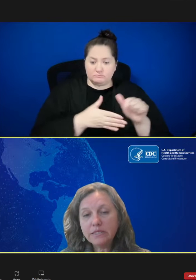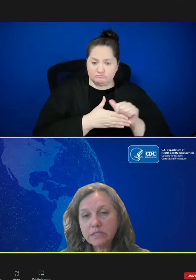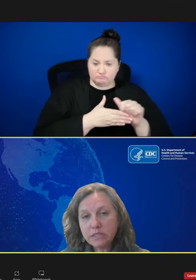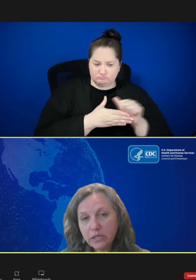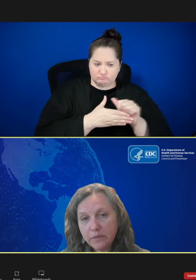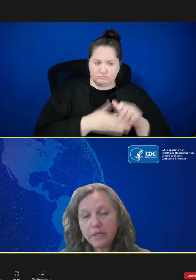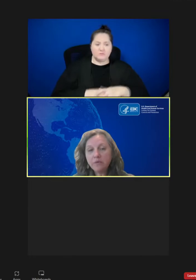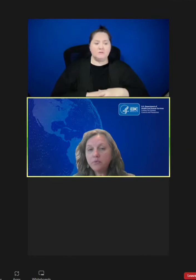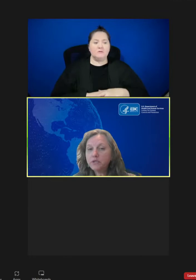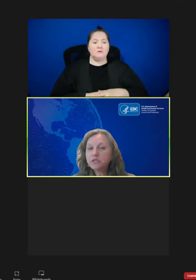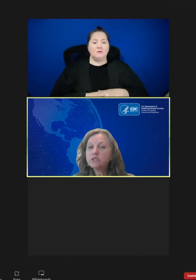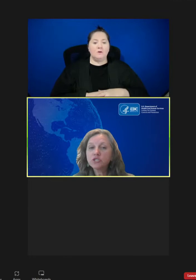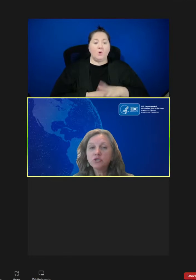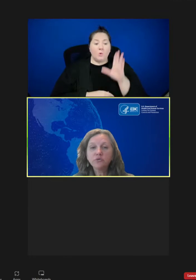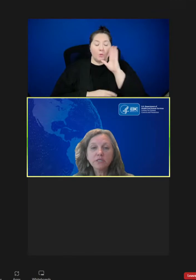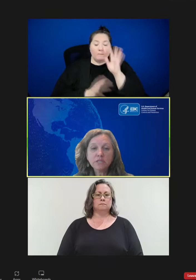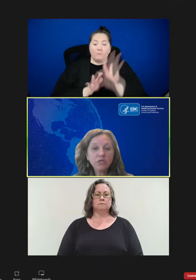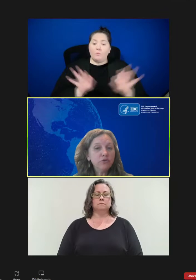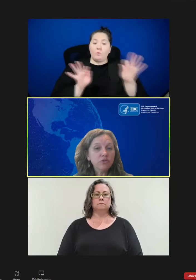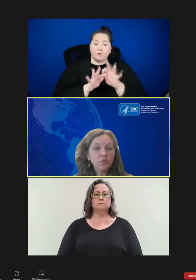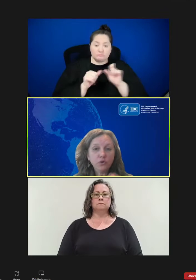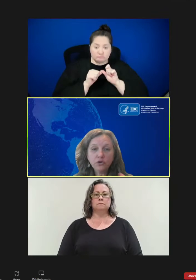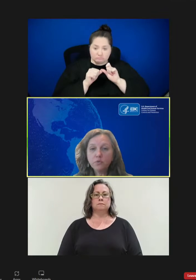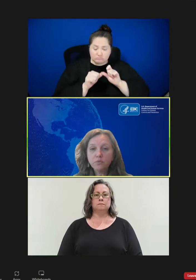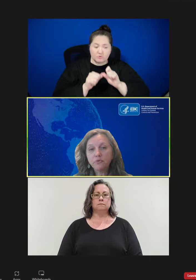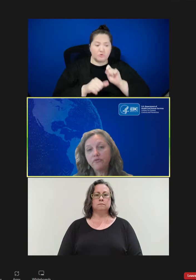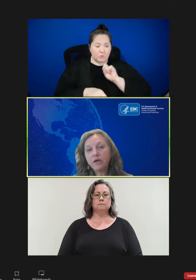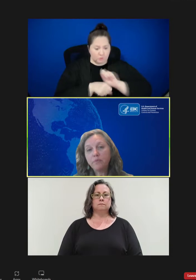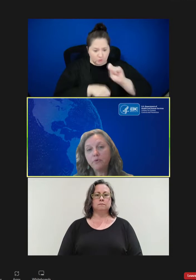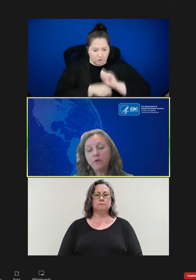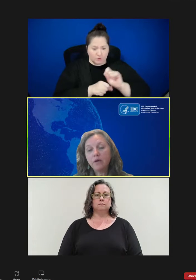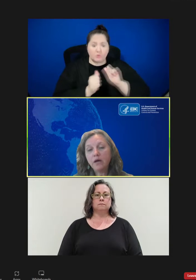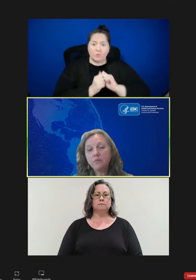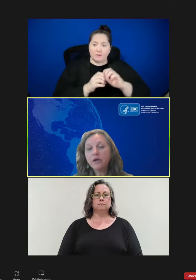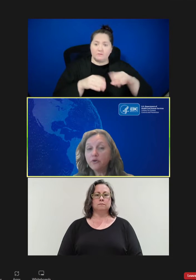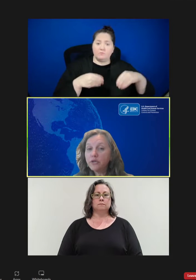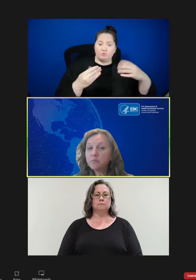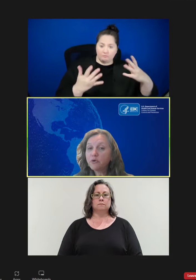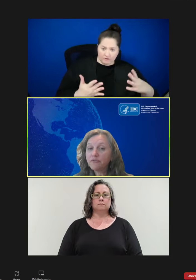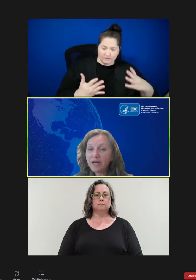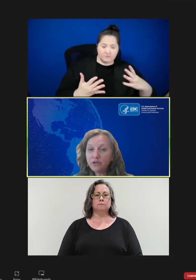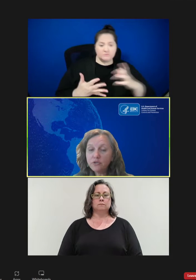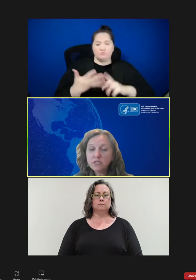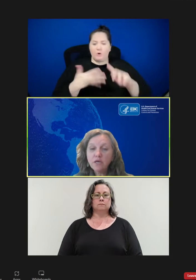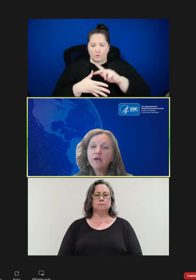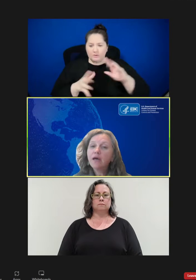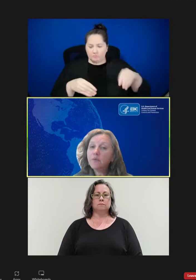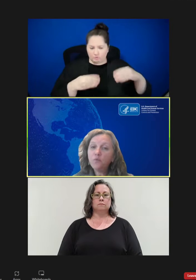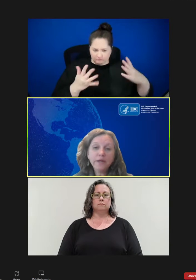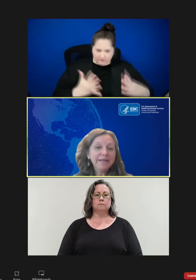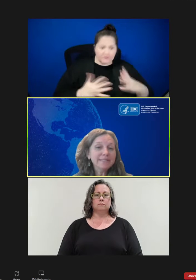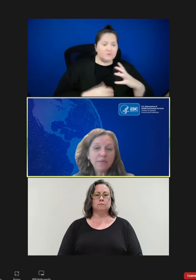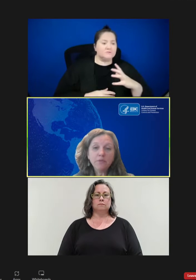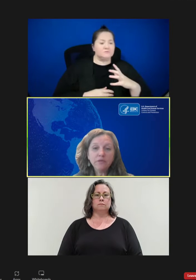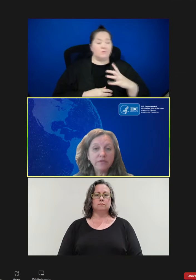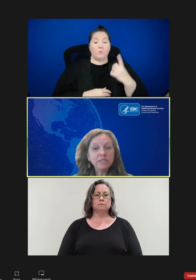It's going to be important to continue to work with priority providers. One example of this